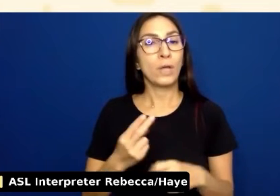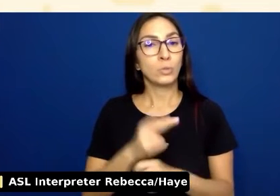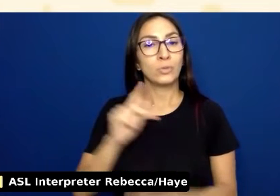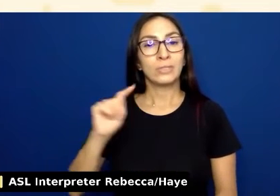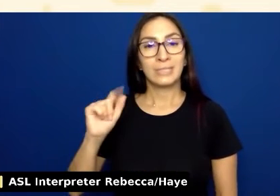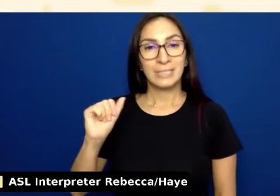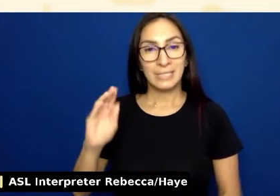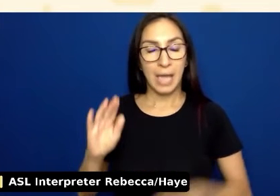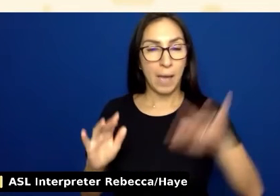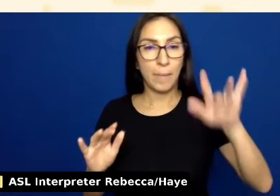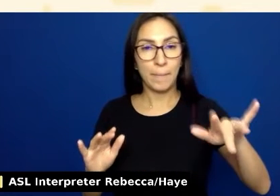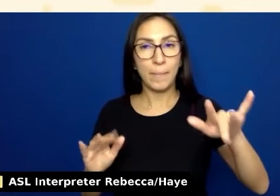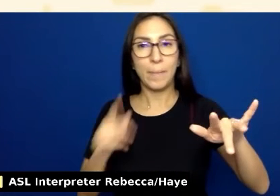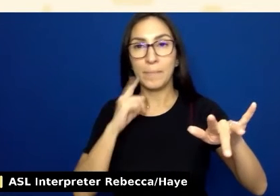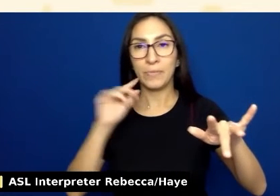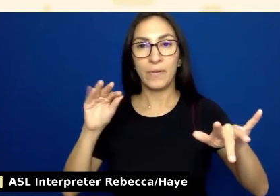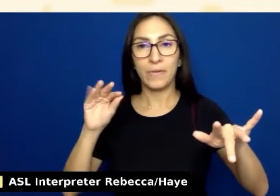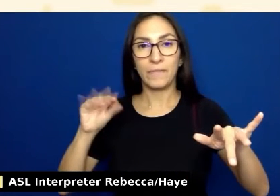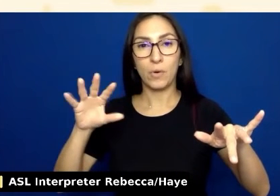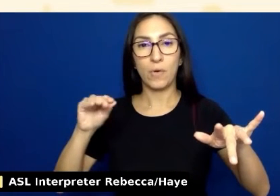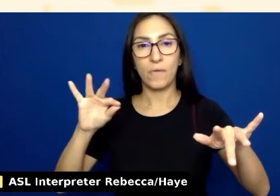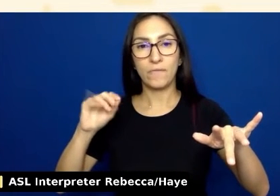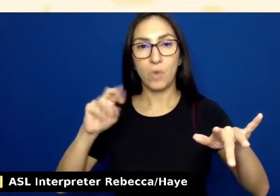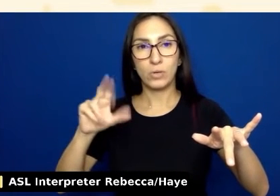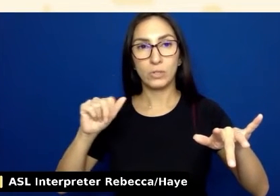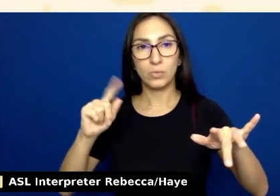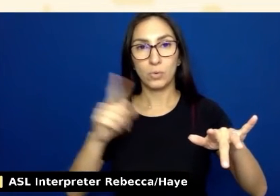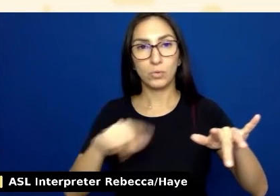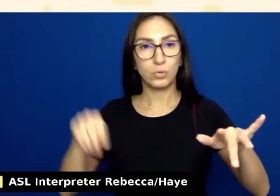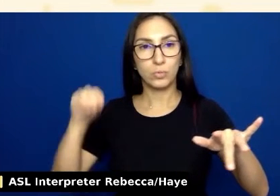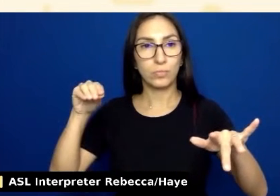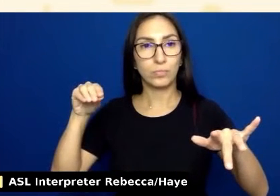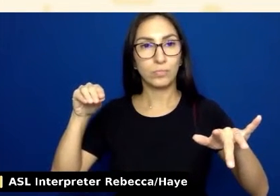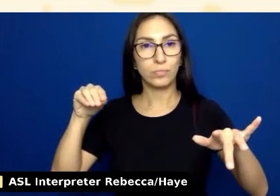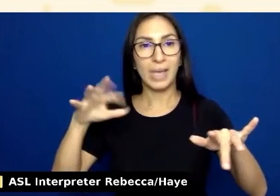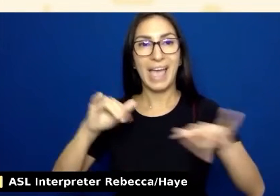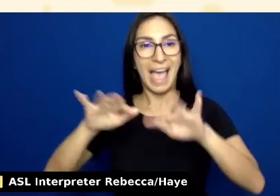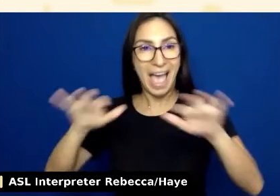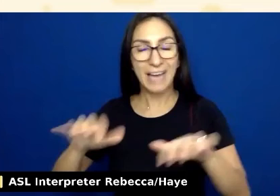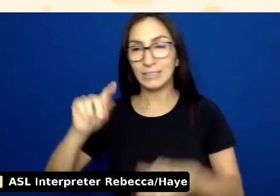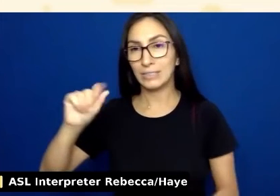to the current reactive tab and all the inactive tabs can be navigated